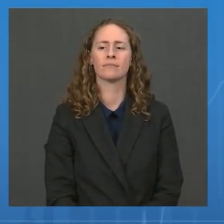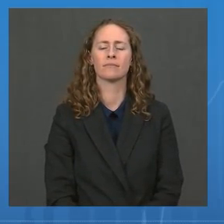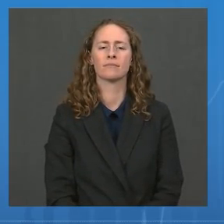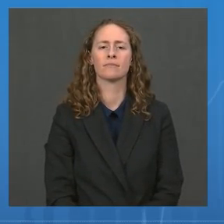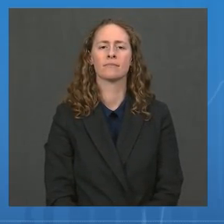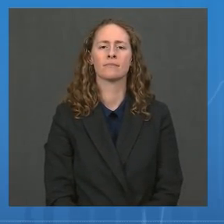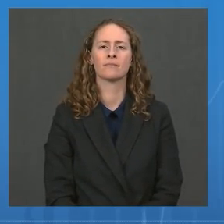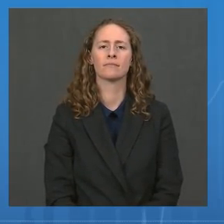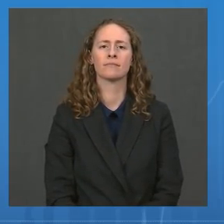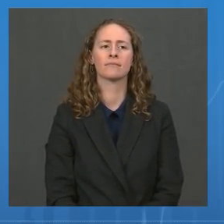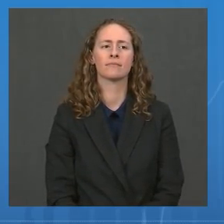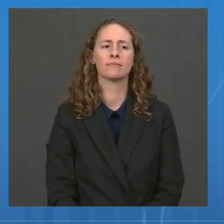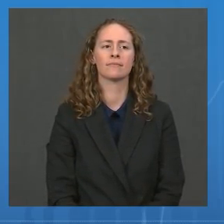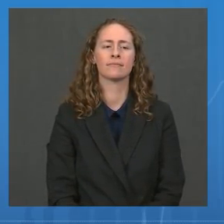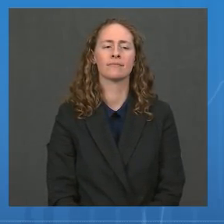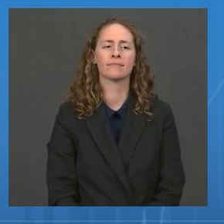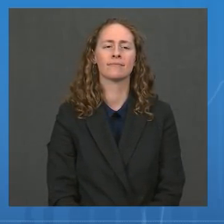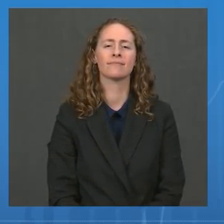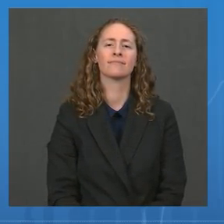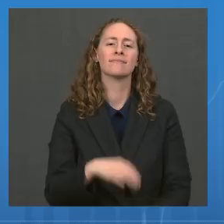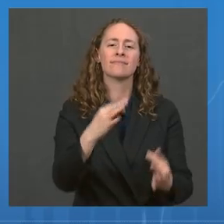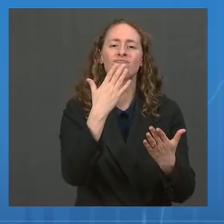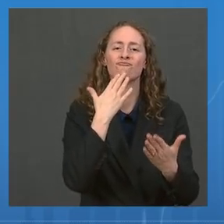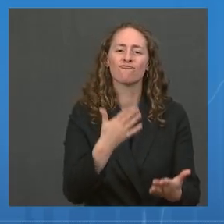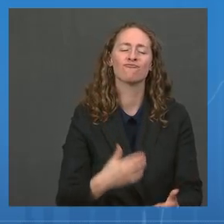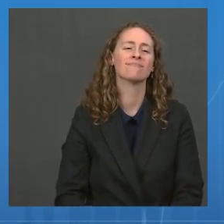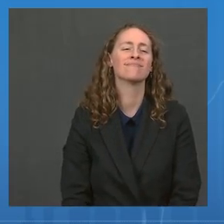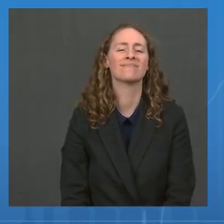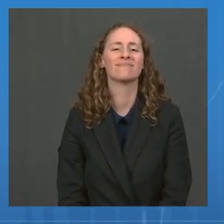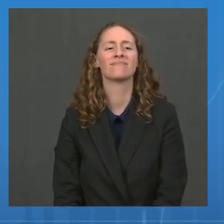Moderator: Thanks, Jeff. First question, let's go to Nate Weixel at The Hill.